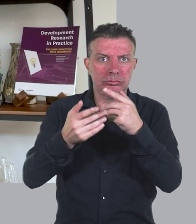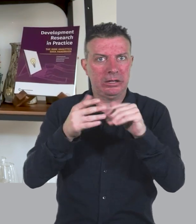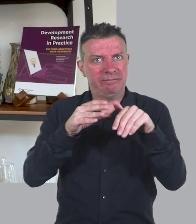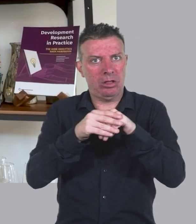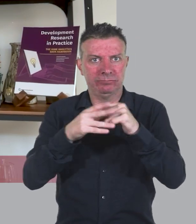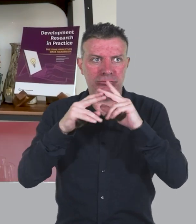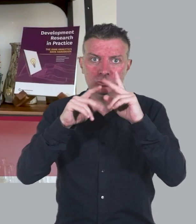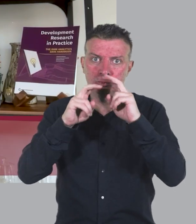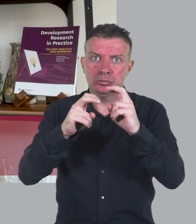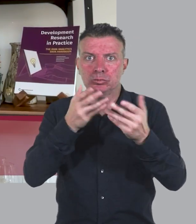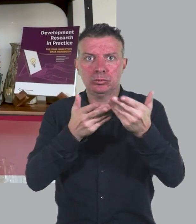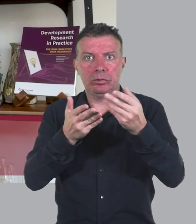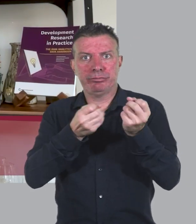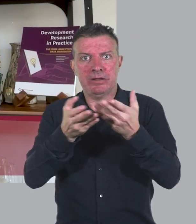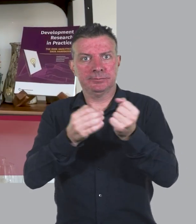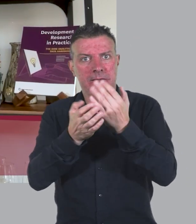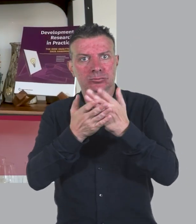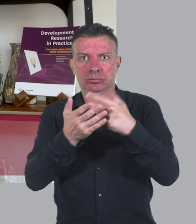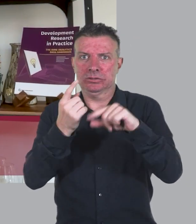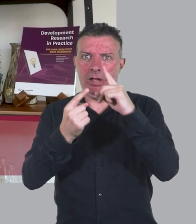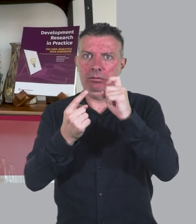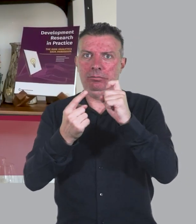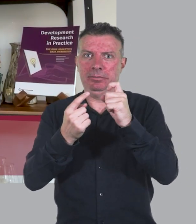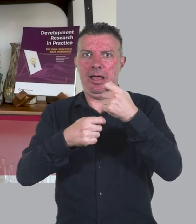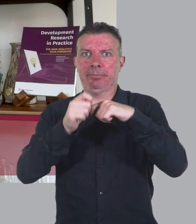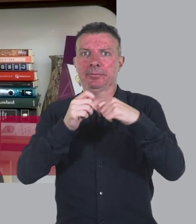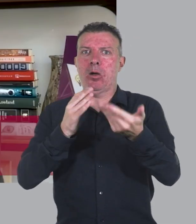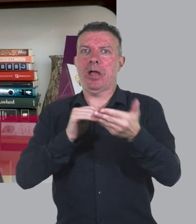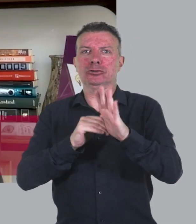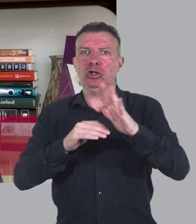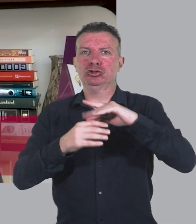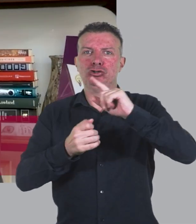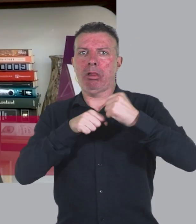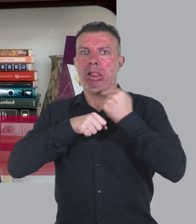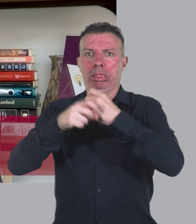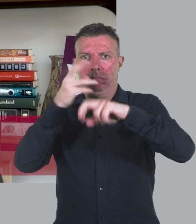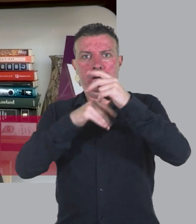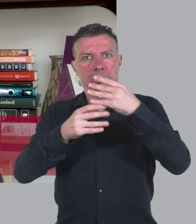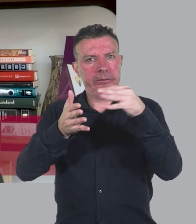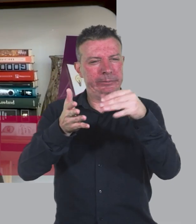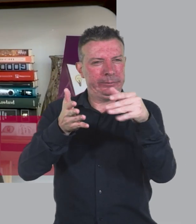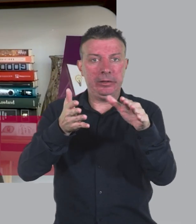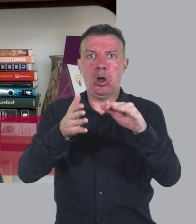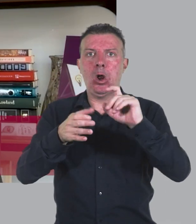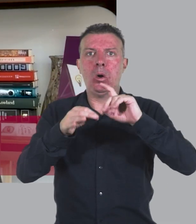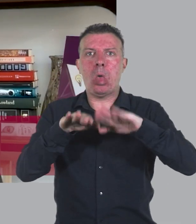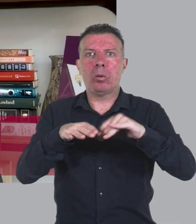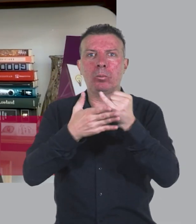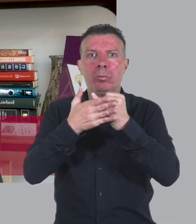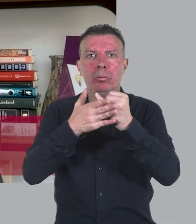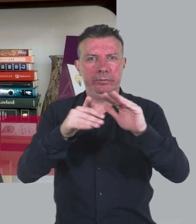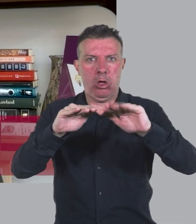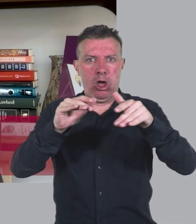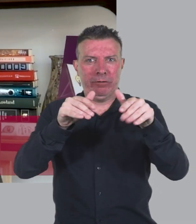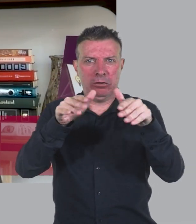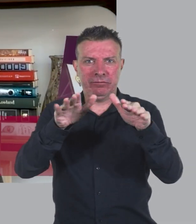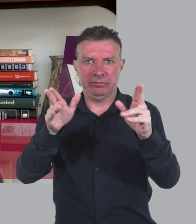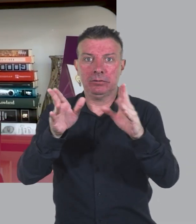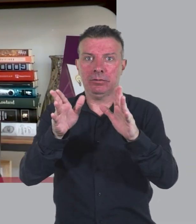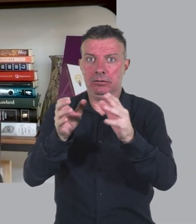for providers so that it becomes more like a garden than a jungle, weeding out the low-quality providers and encouraging the expansion of high-quality ones.